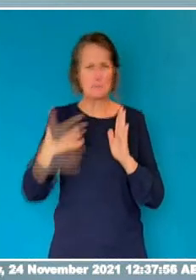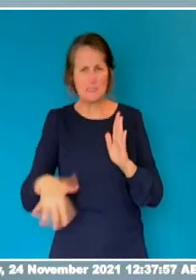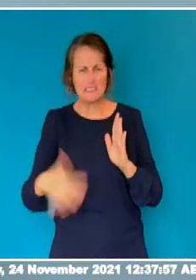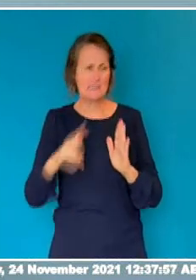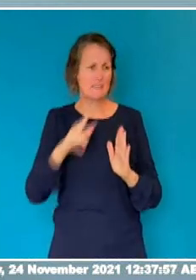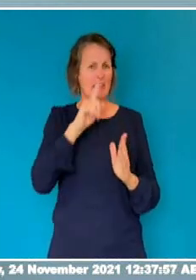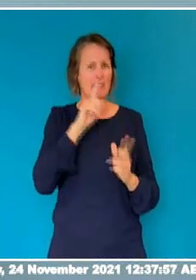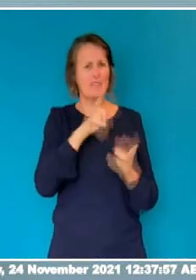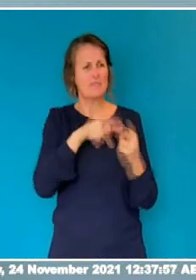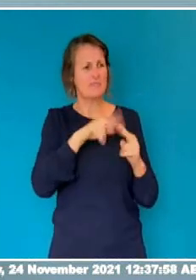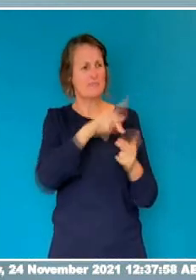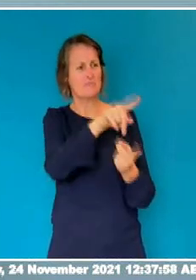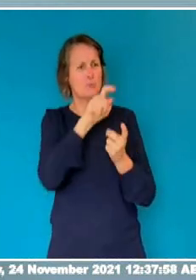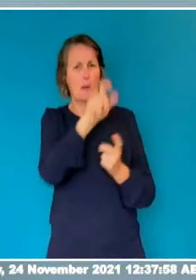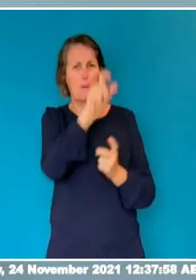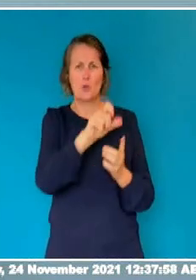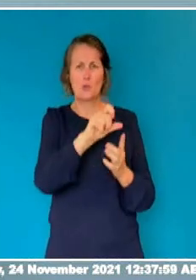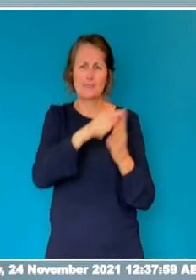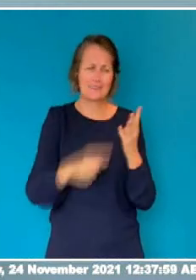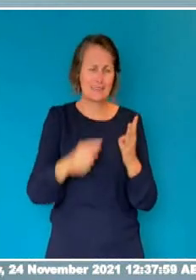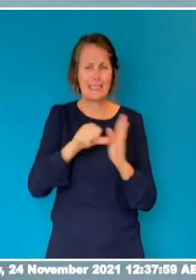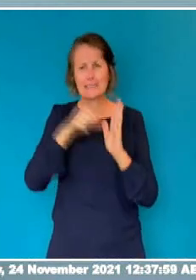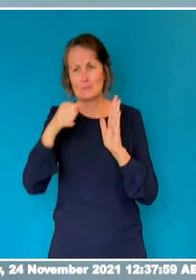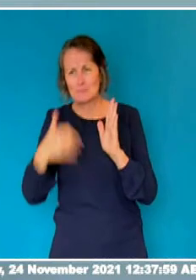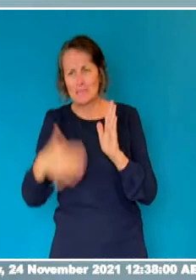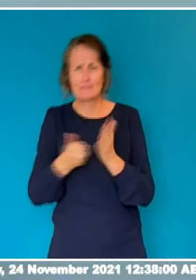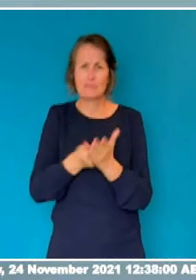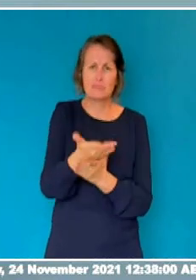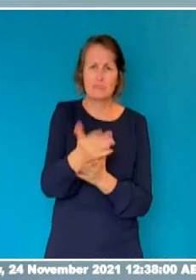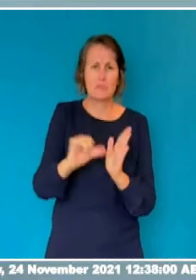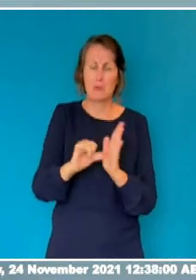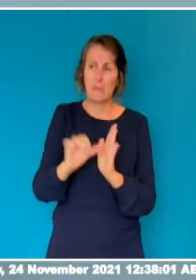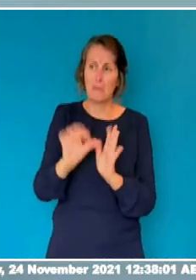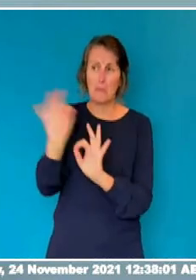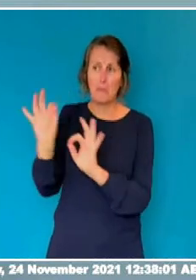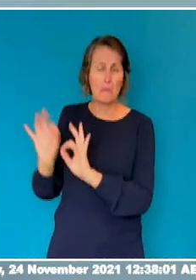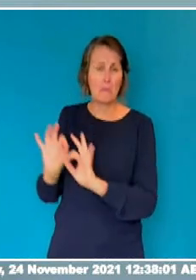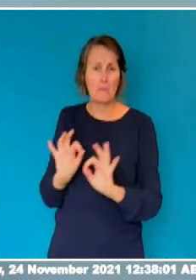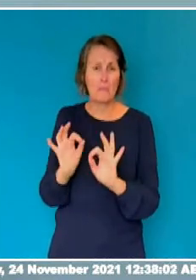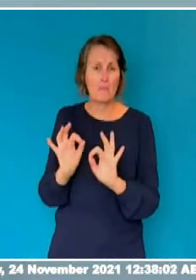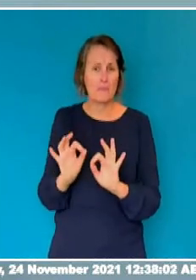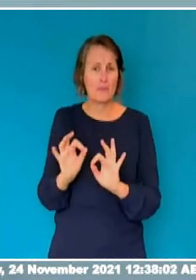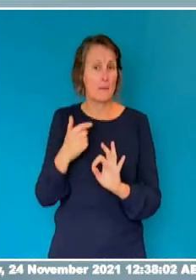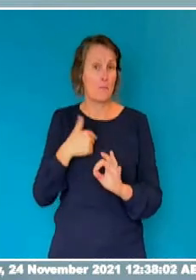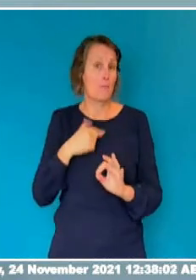when we are applying reasonable adjustments. Of course, I will qualify that by saying I don't have the data to back that up.